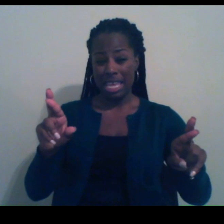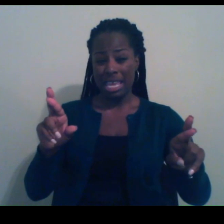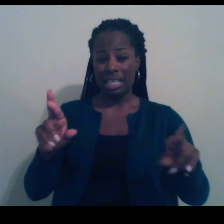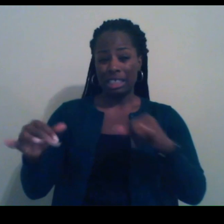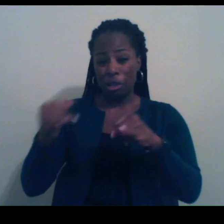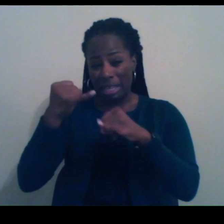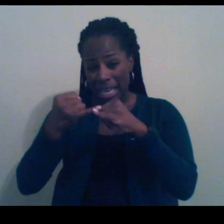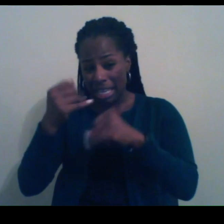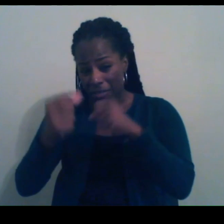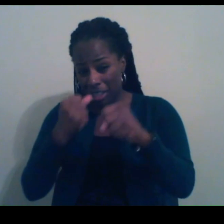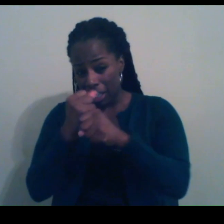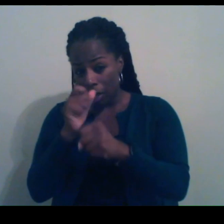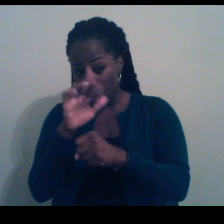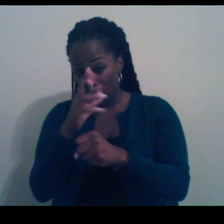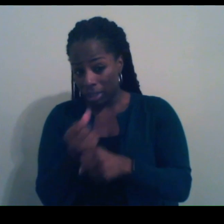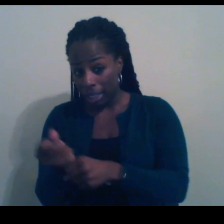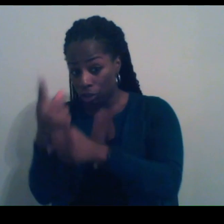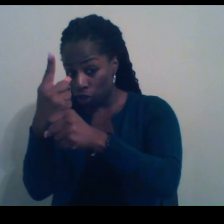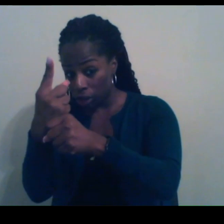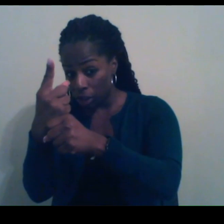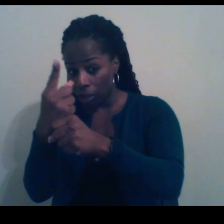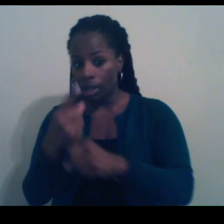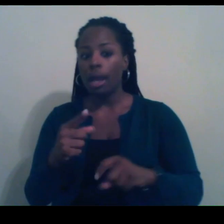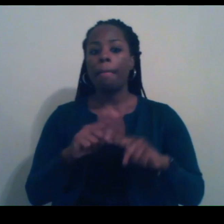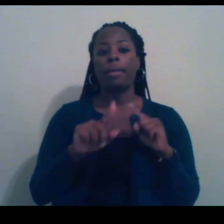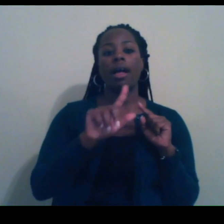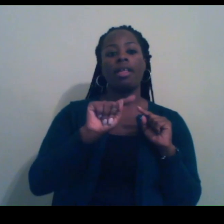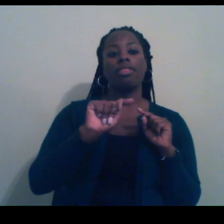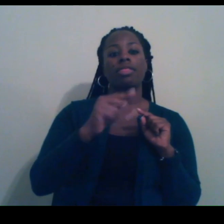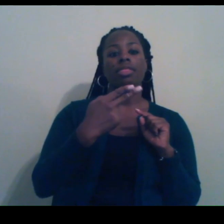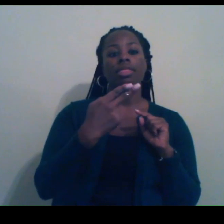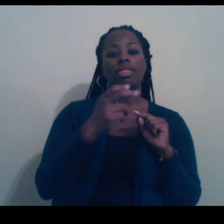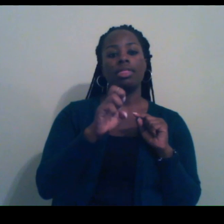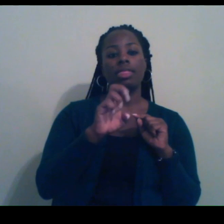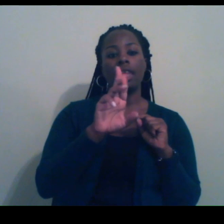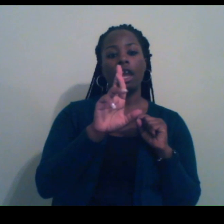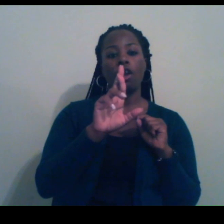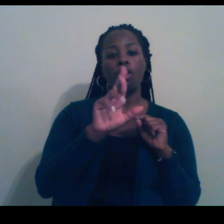next for the therapeutics giving relief to people the contract the coronavirus